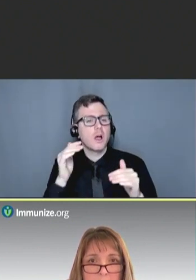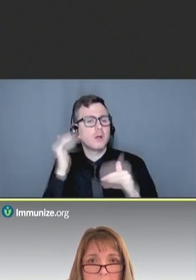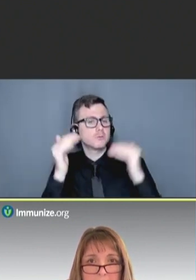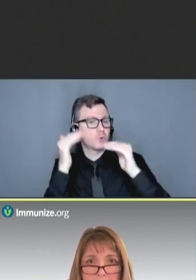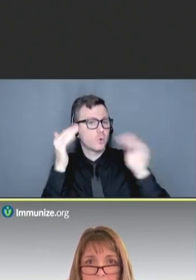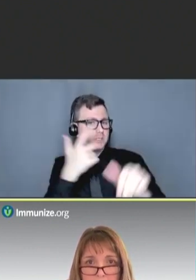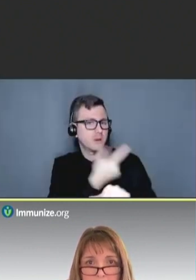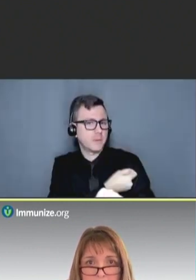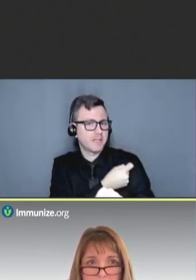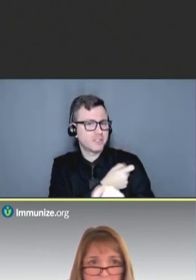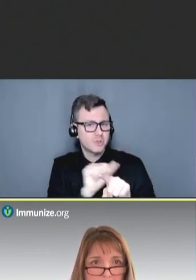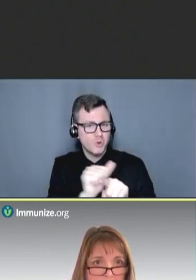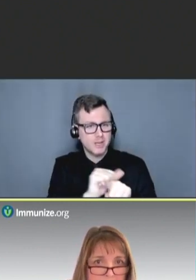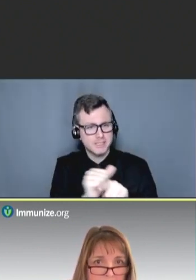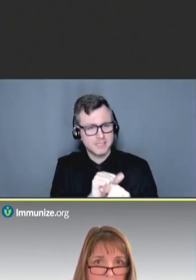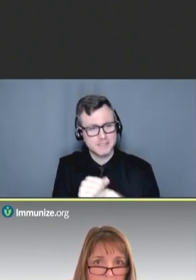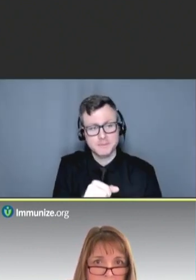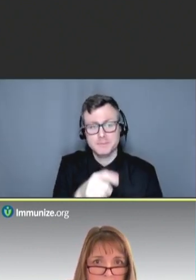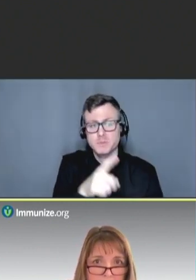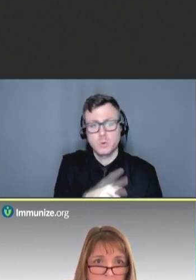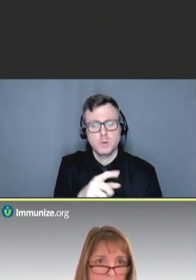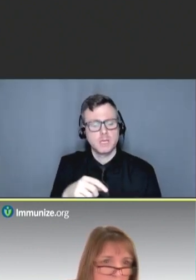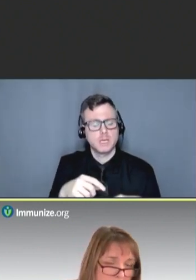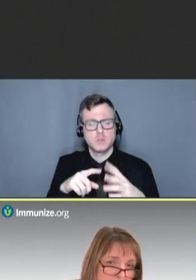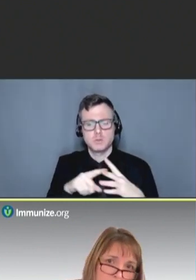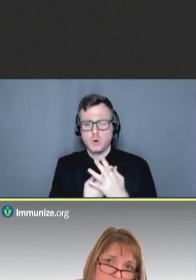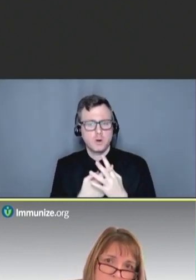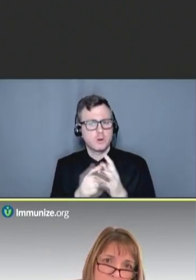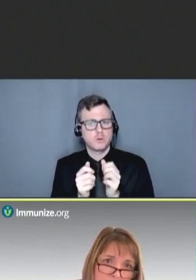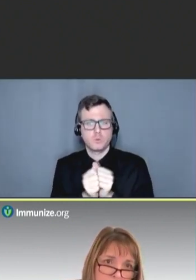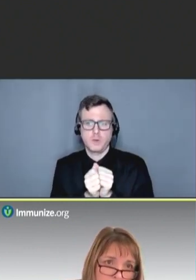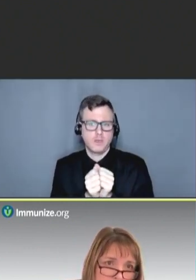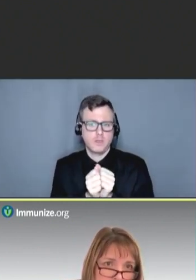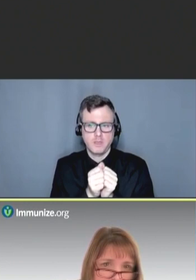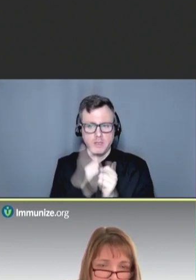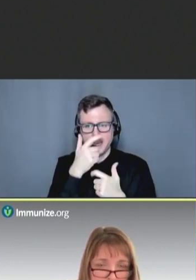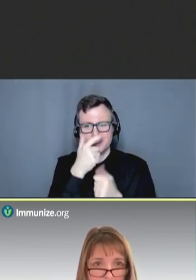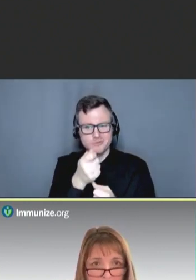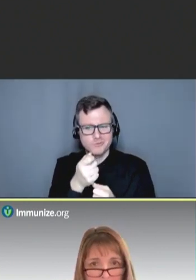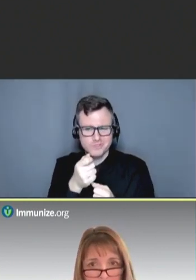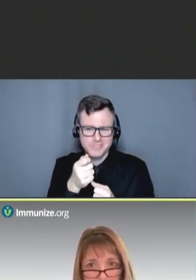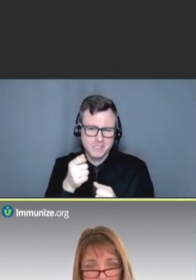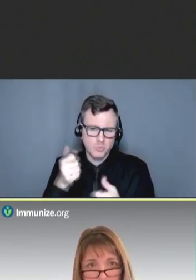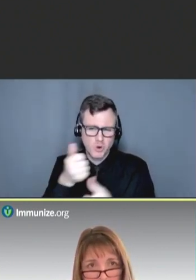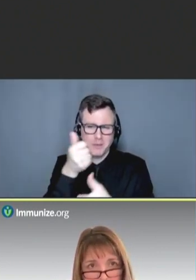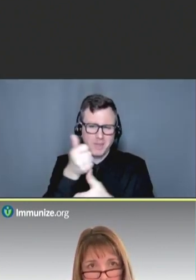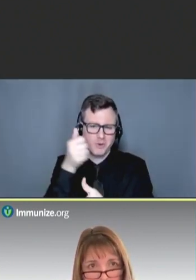So, as I mentioned, The Summit really started off being most interested in influenza, but